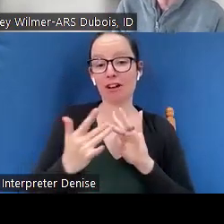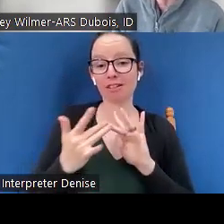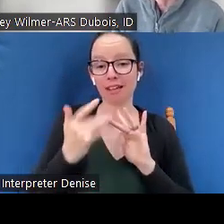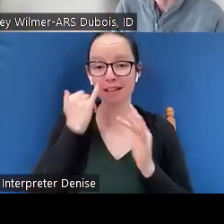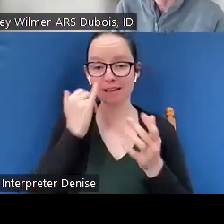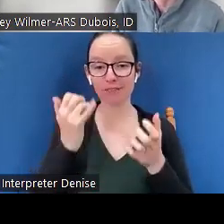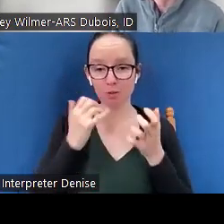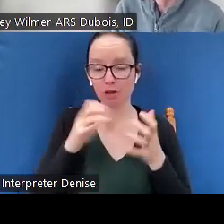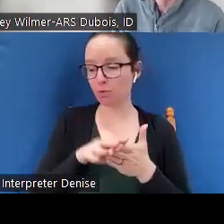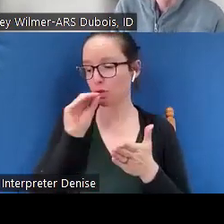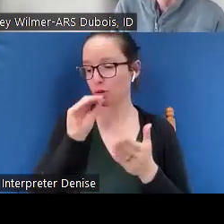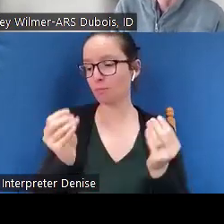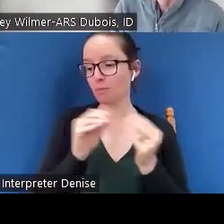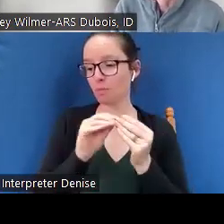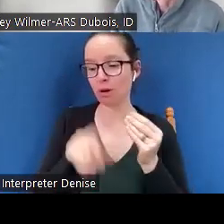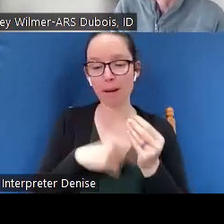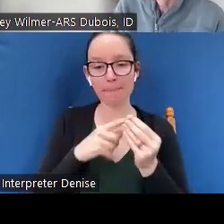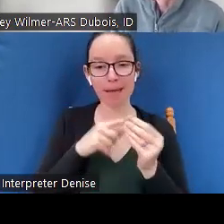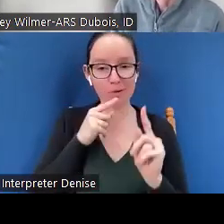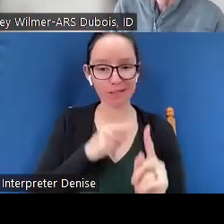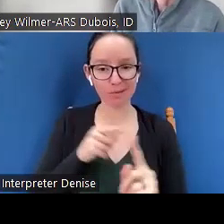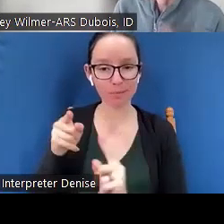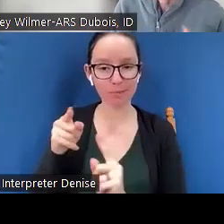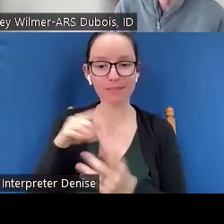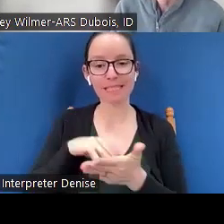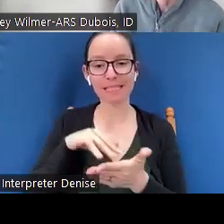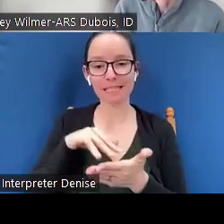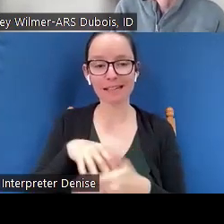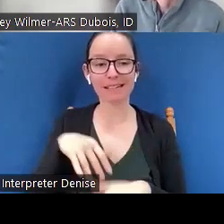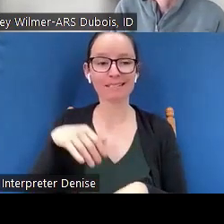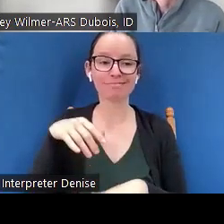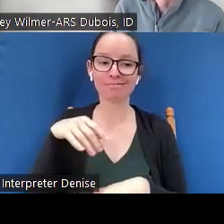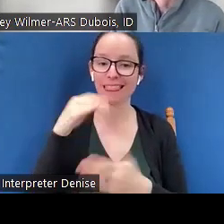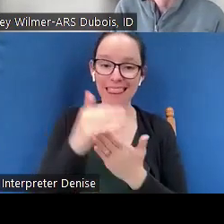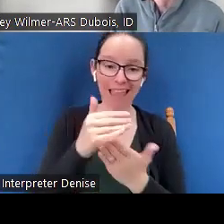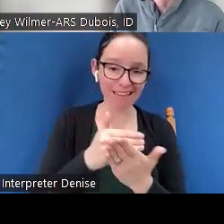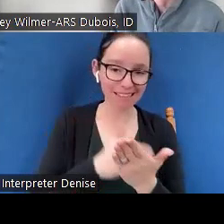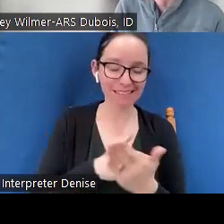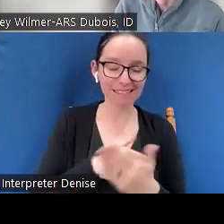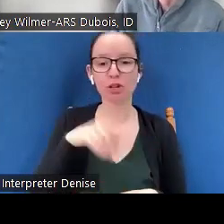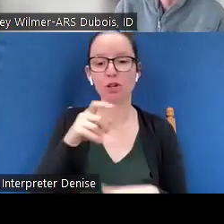specific studies or lessons or you need a copy of any of the literature that I mentioned.